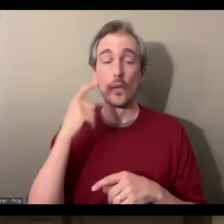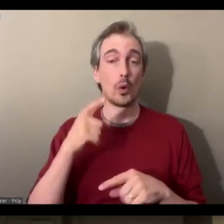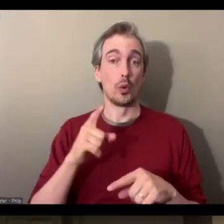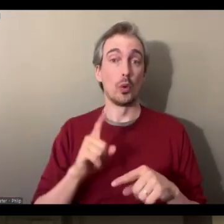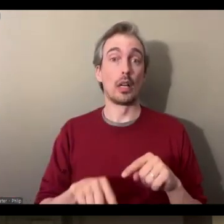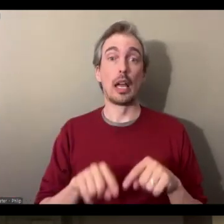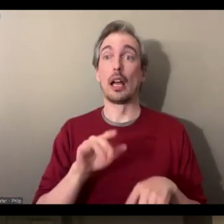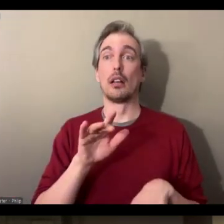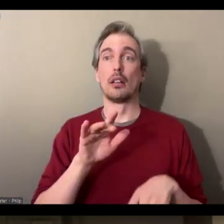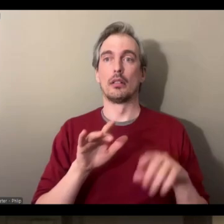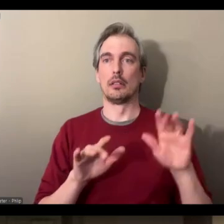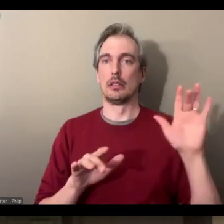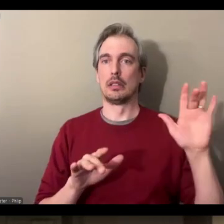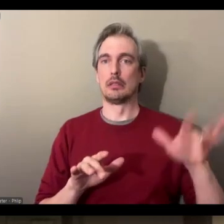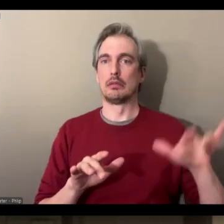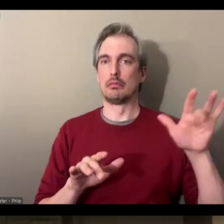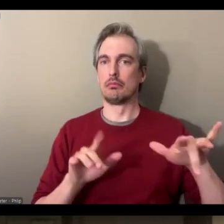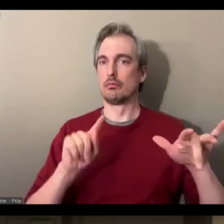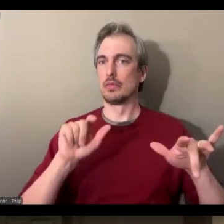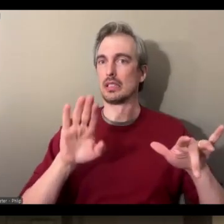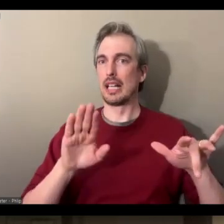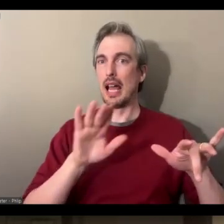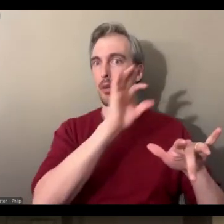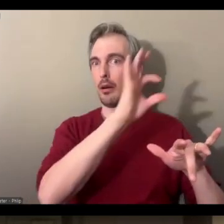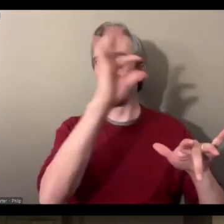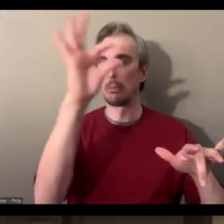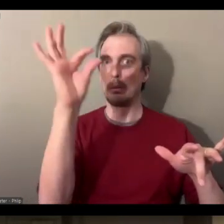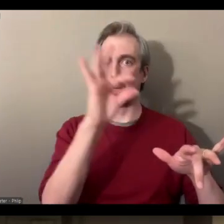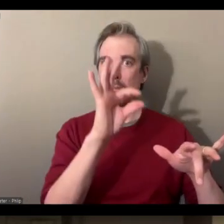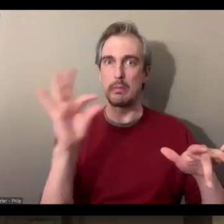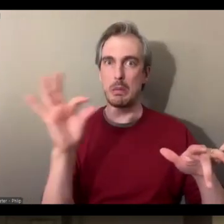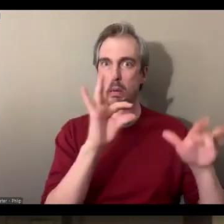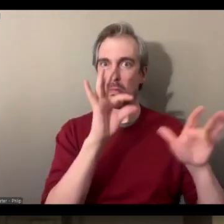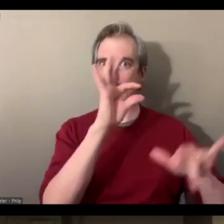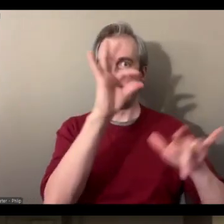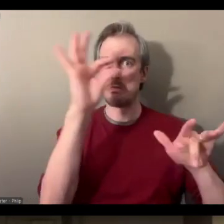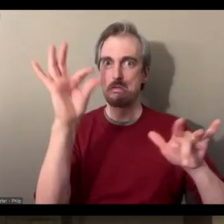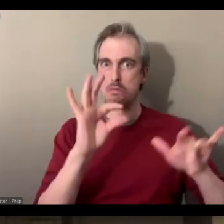people who need this information the most. If you click that access info,